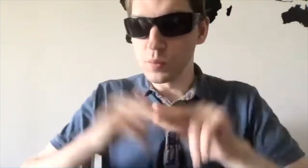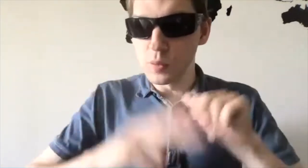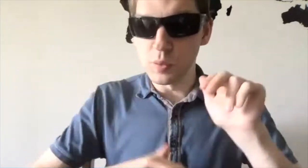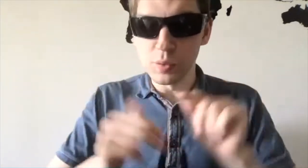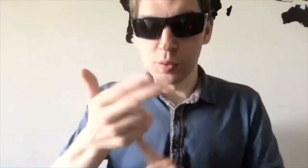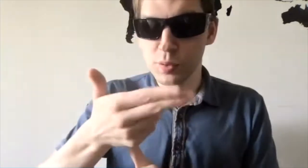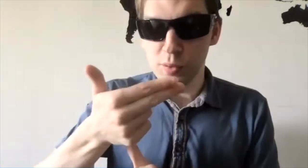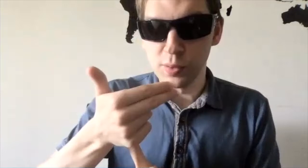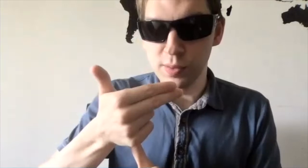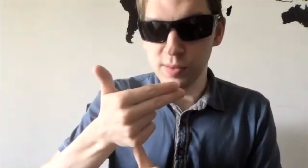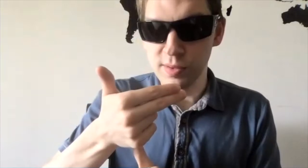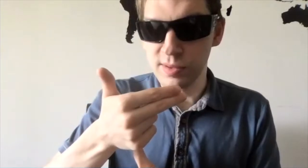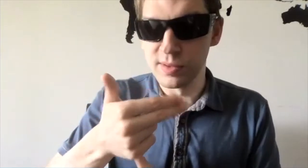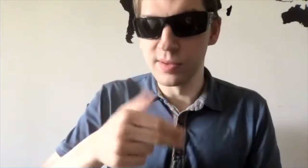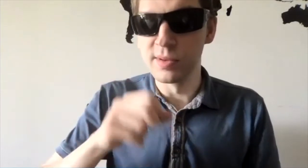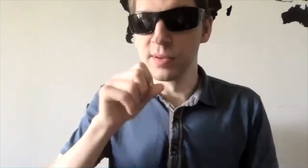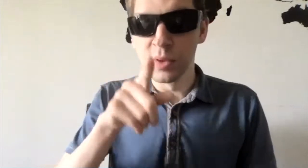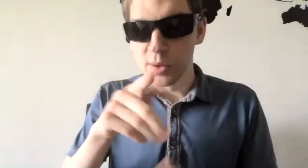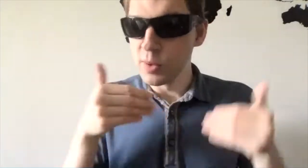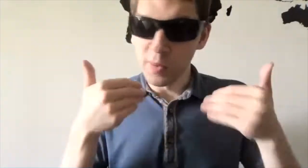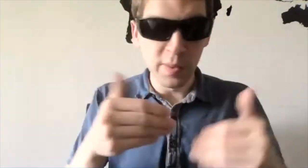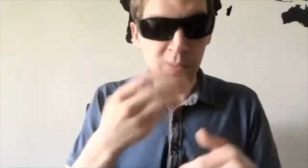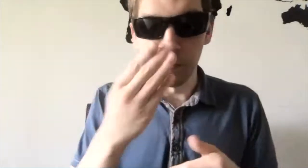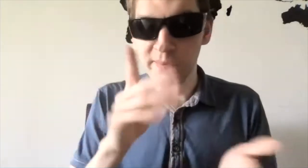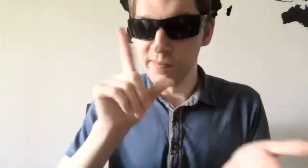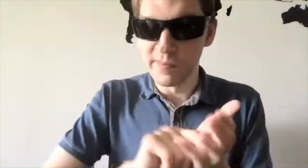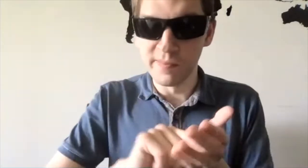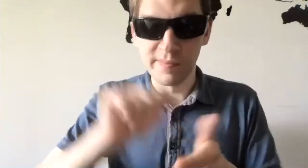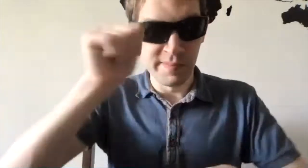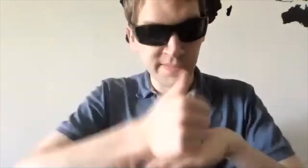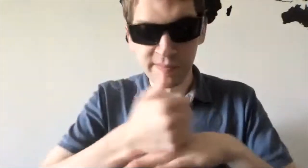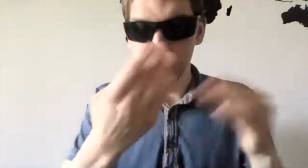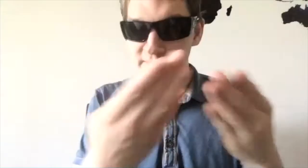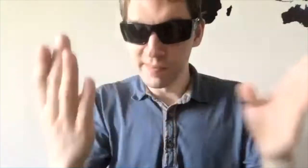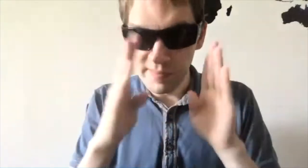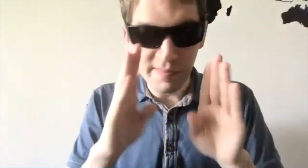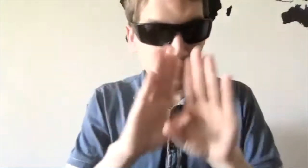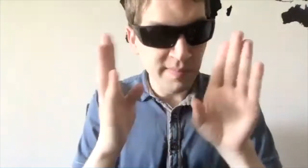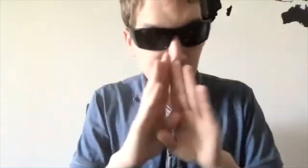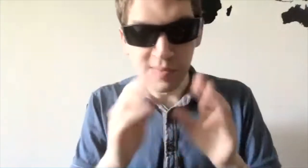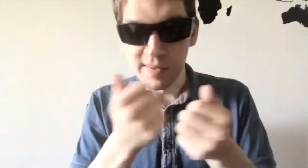(Jason) Right. For example, if you're trying to build a hotel for instance and you have all the blueprints.